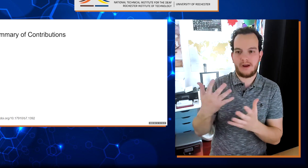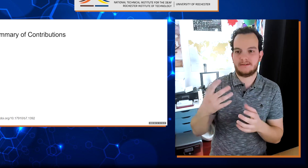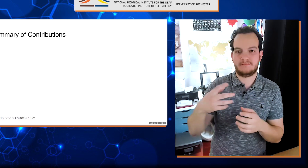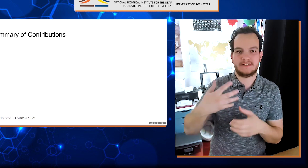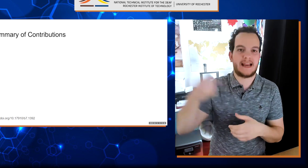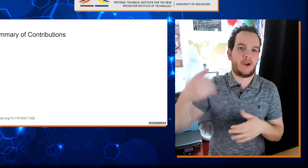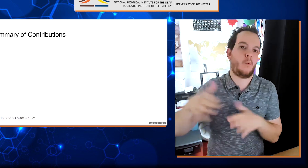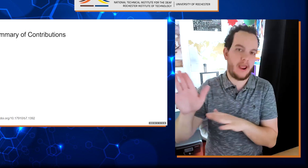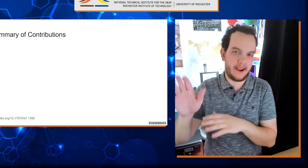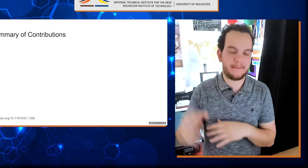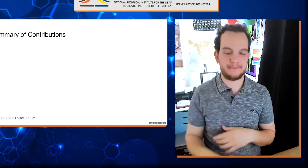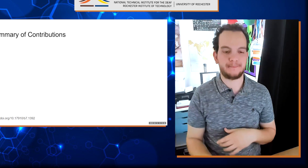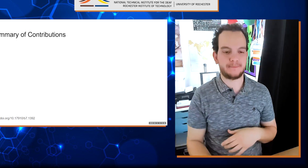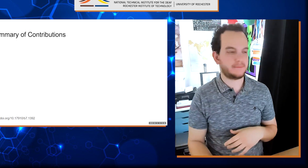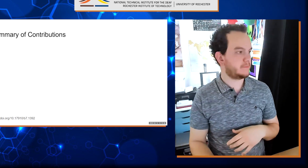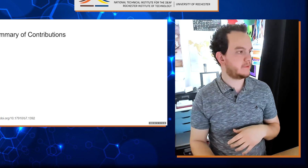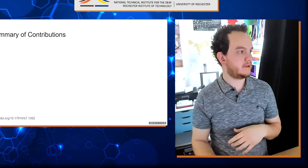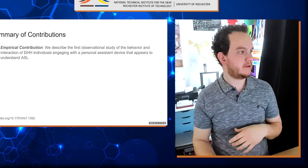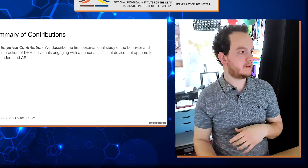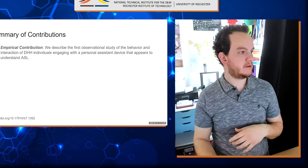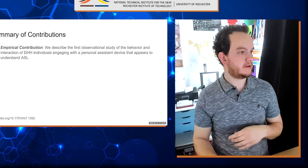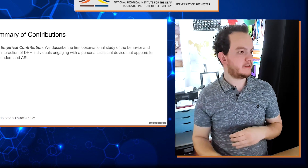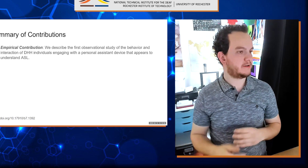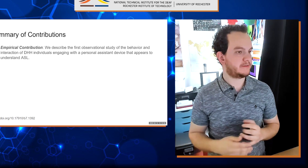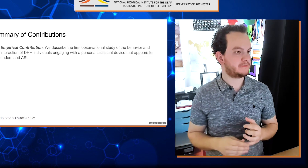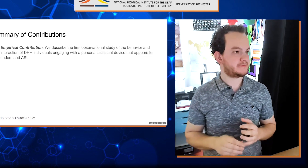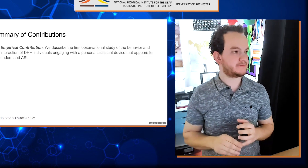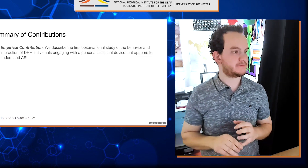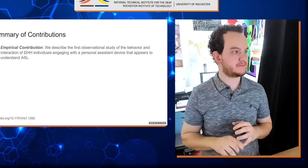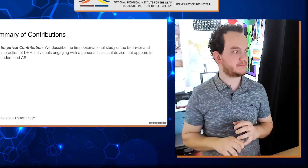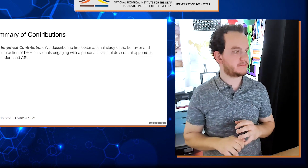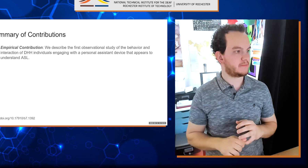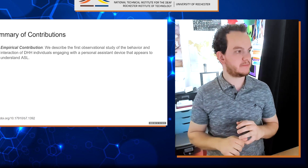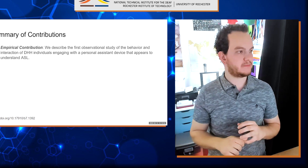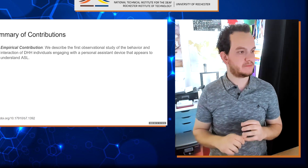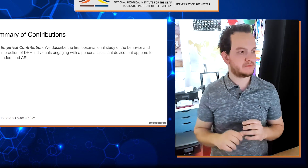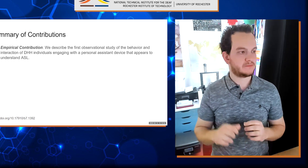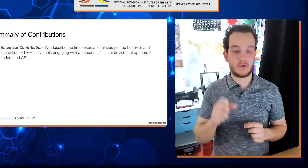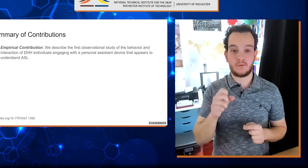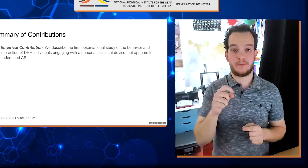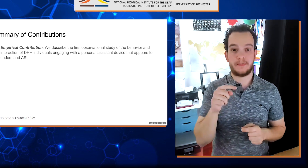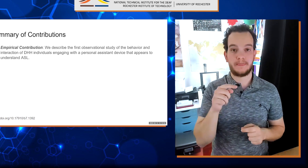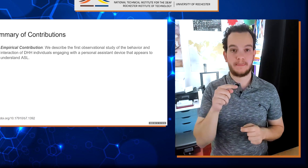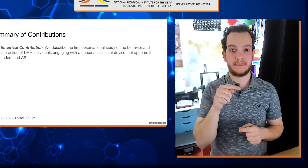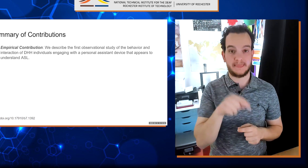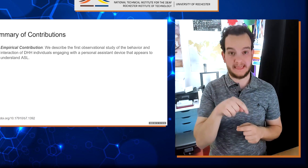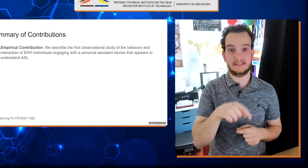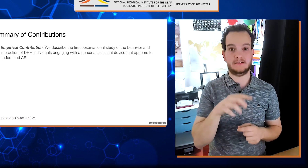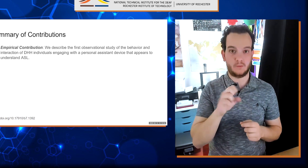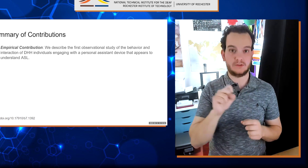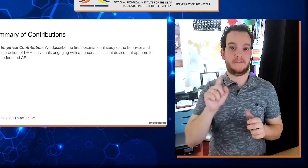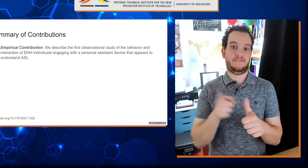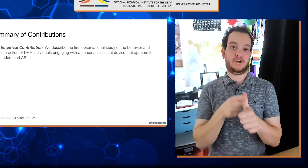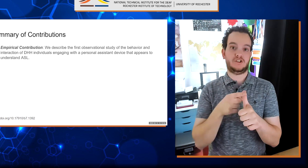So from this study, what we contributed and some takeaways from this experiment.